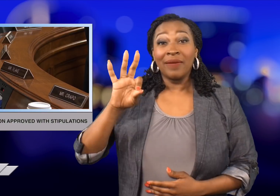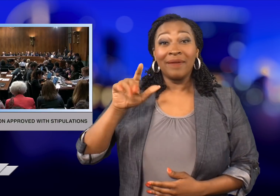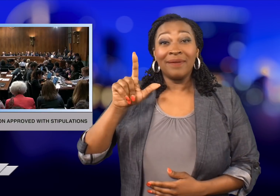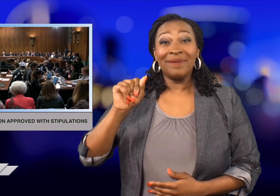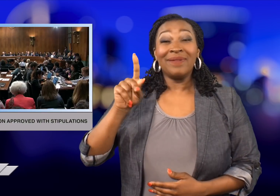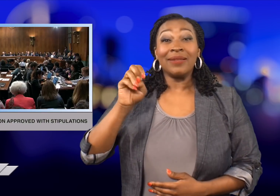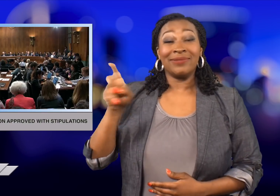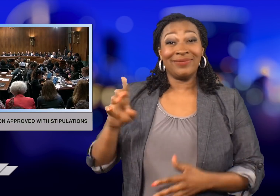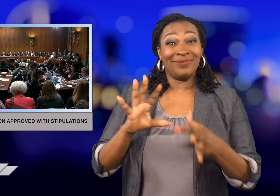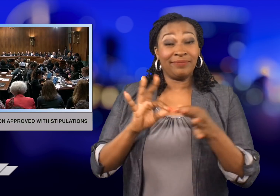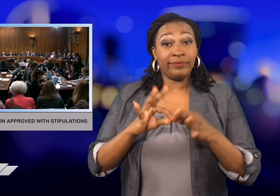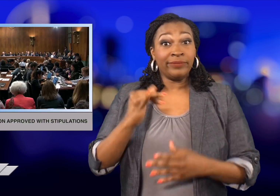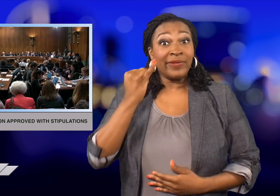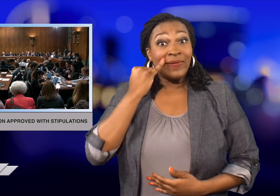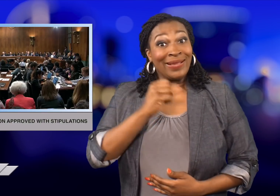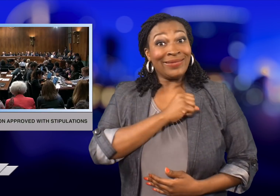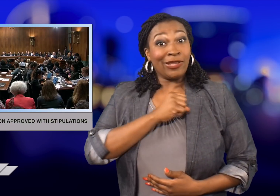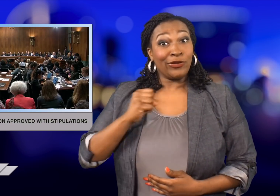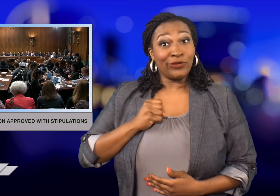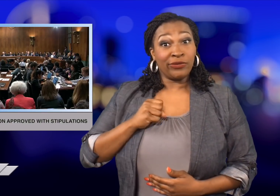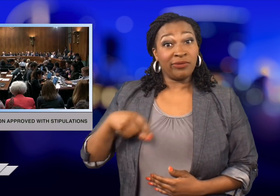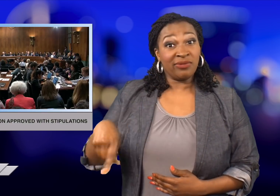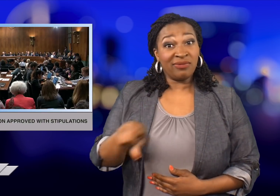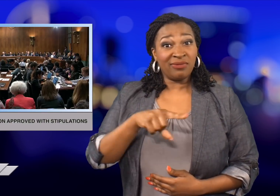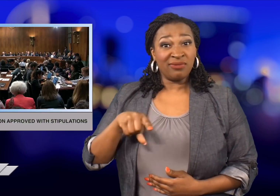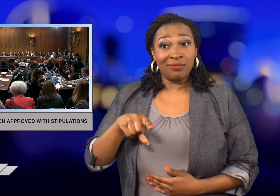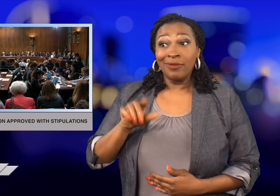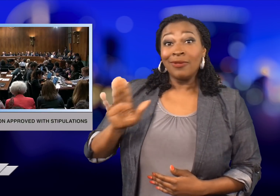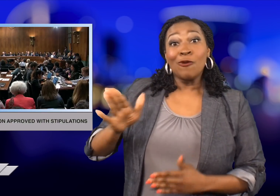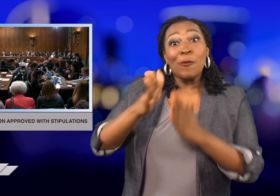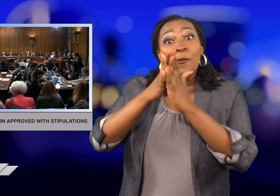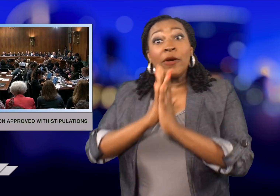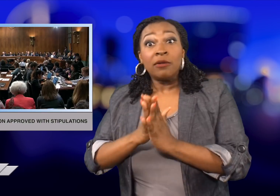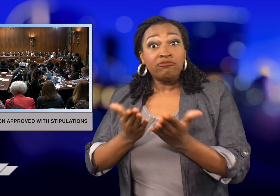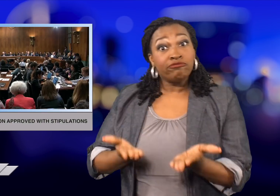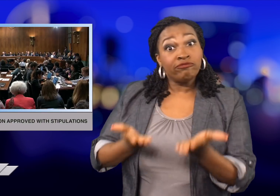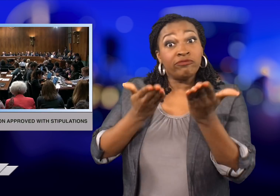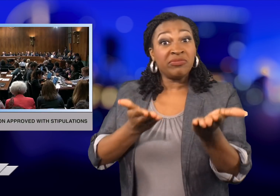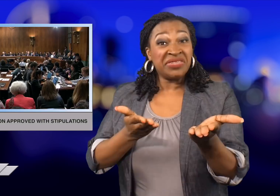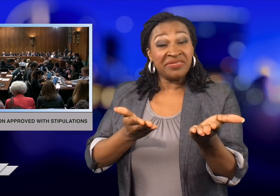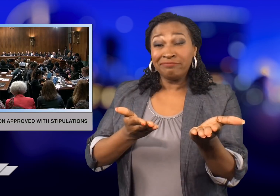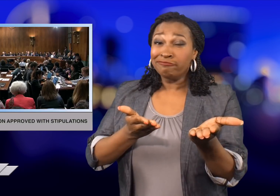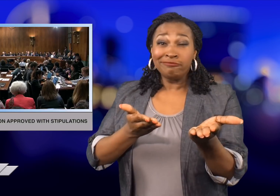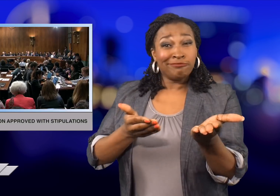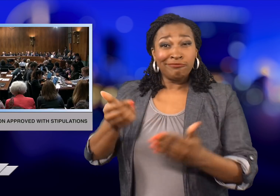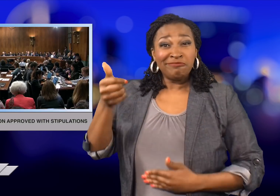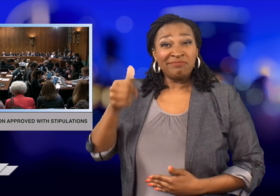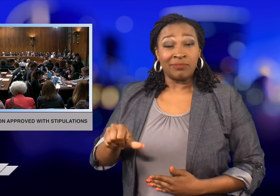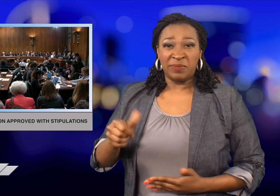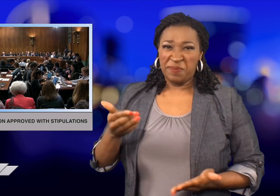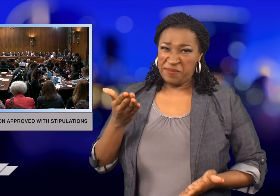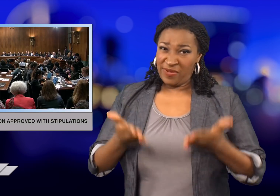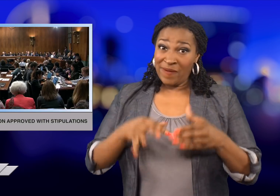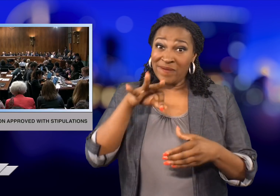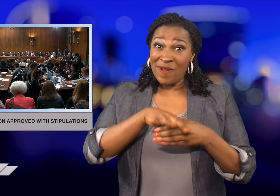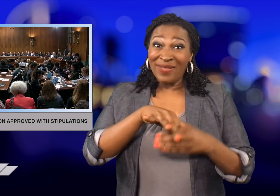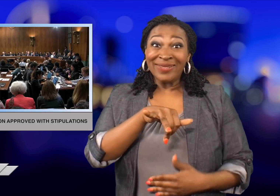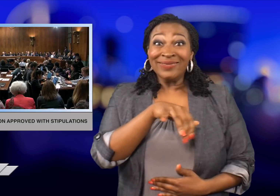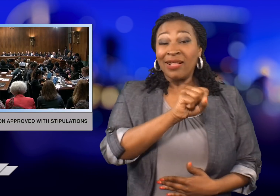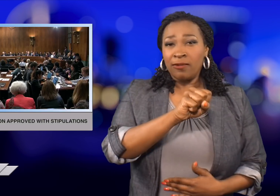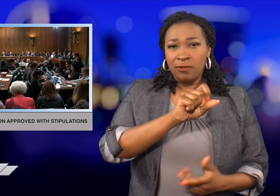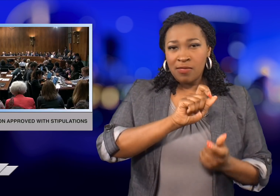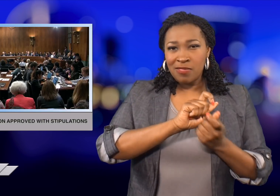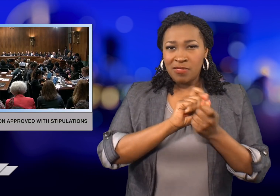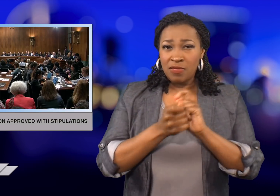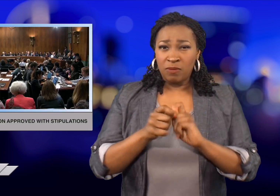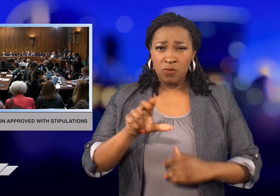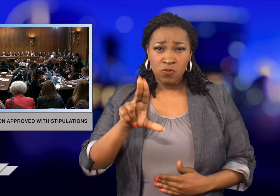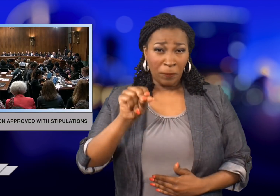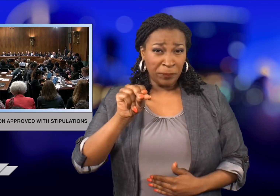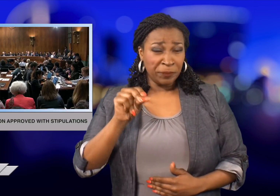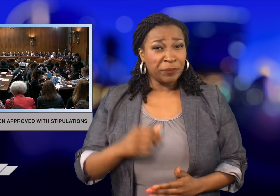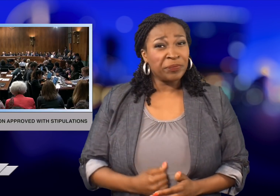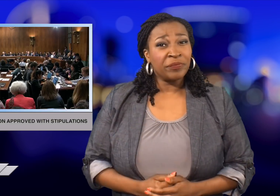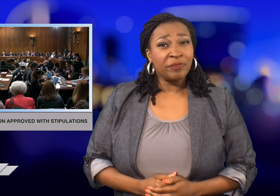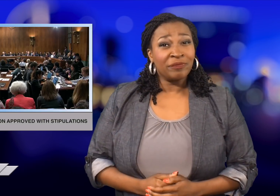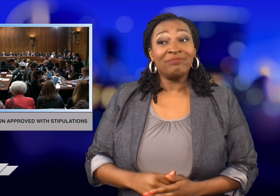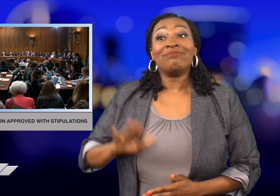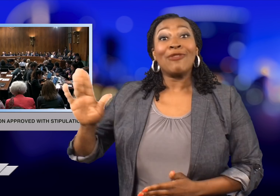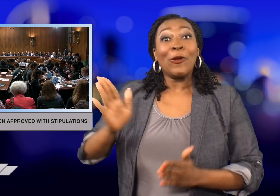Flake said if they didn't agree to his terms, he might change his vote to 'no."